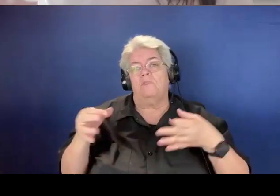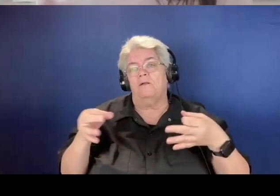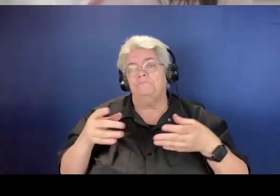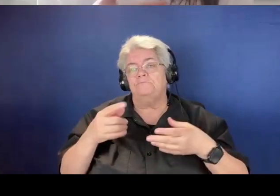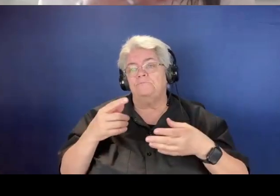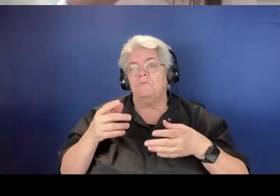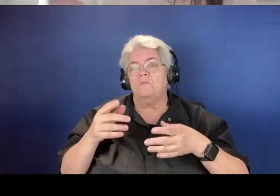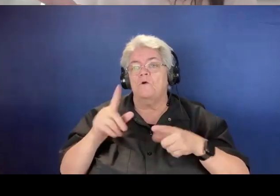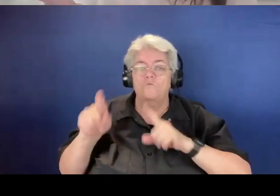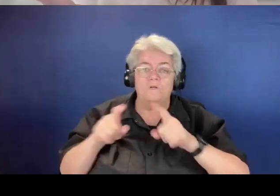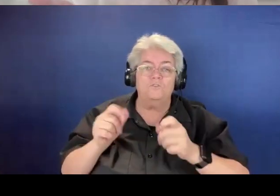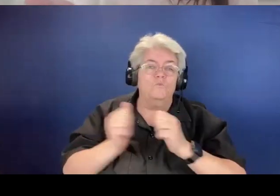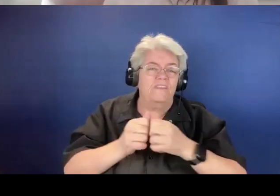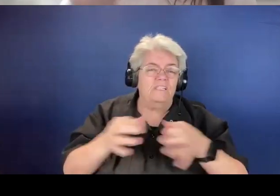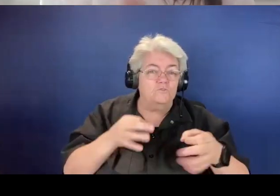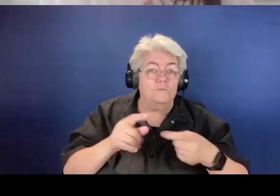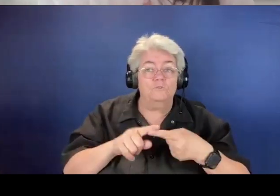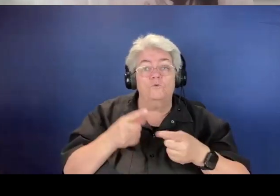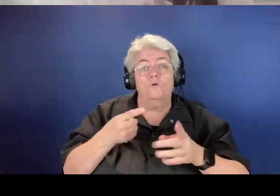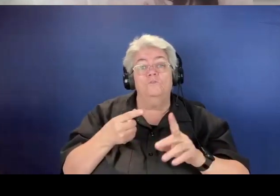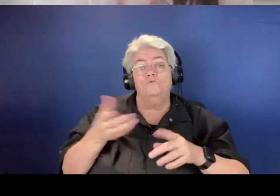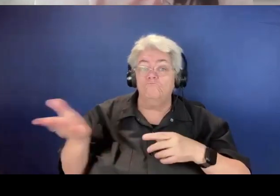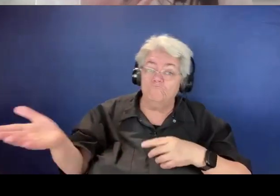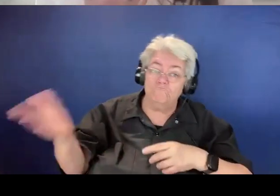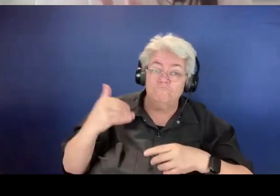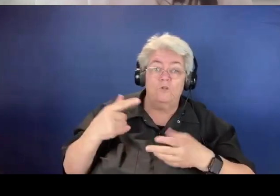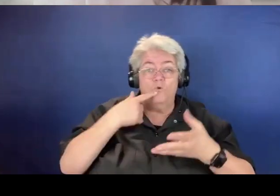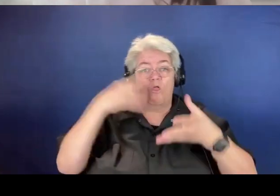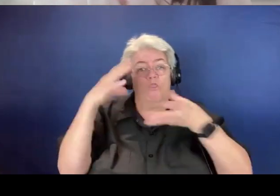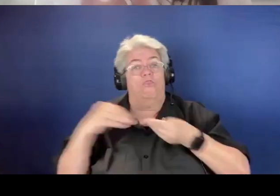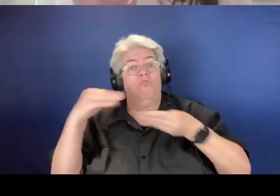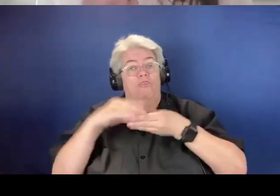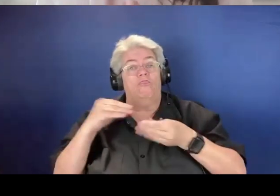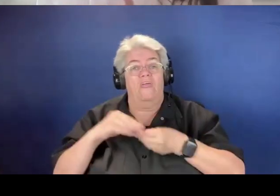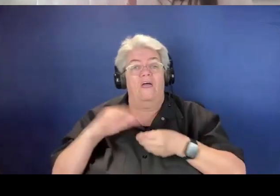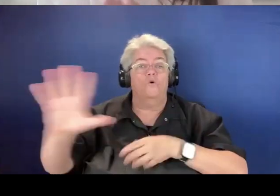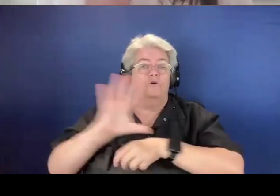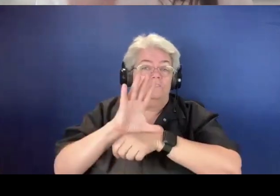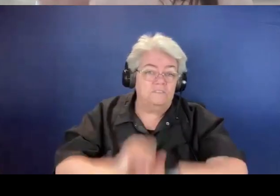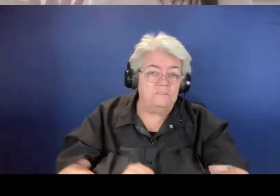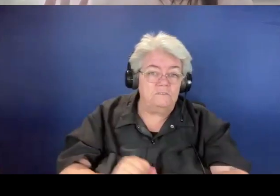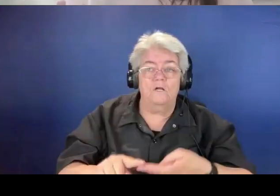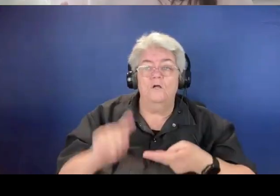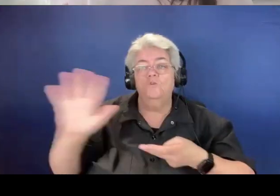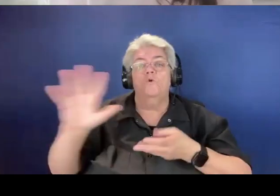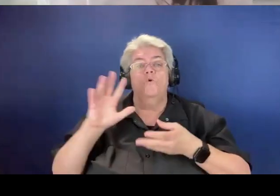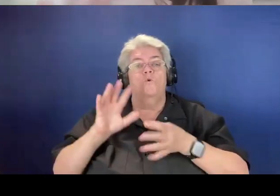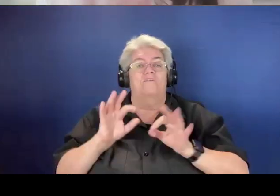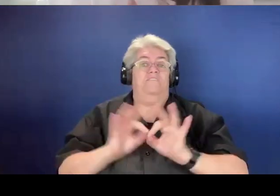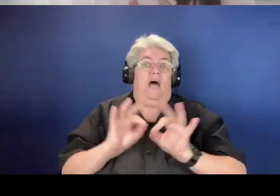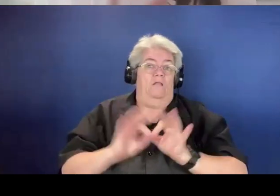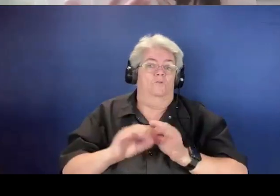encourage the interviewee to share their experiences, their customs, their values, and their world views.